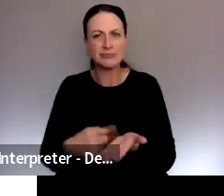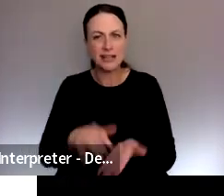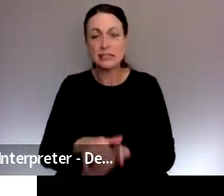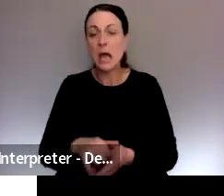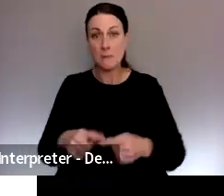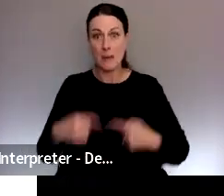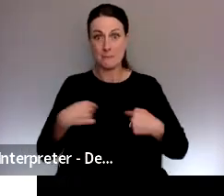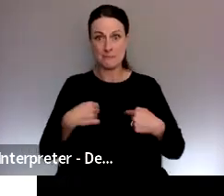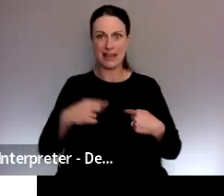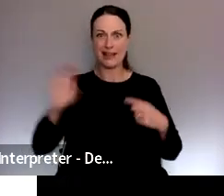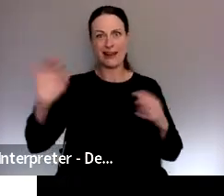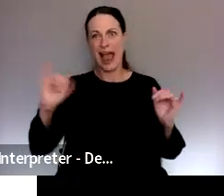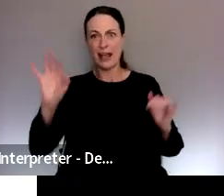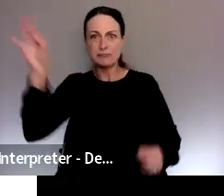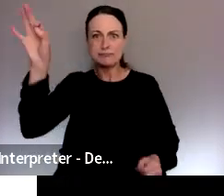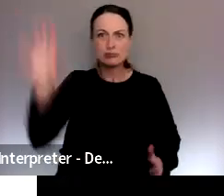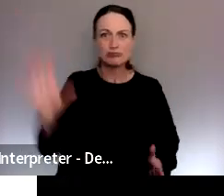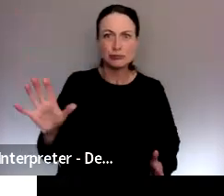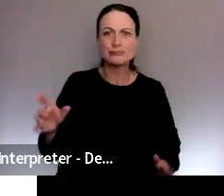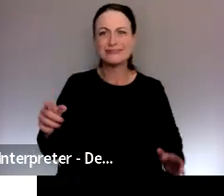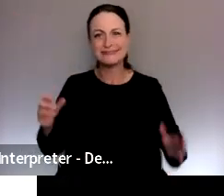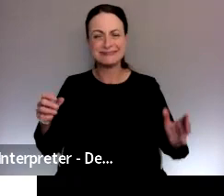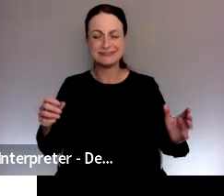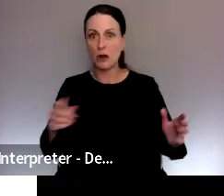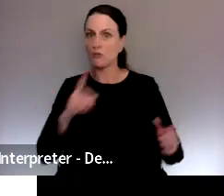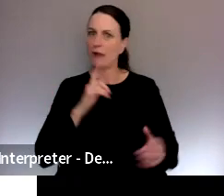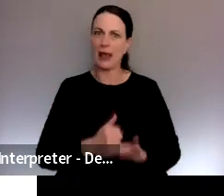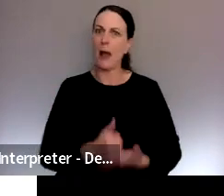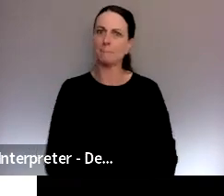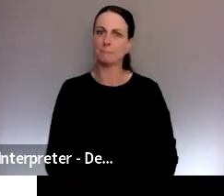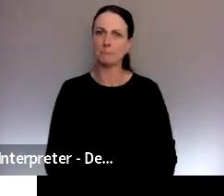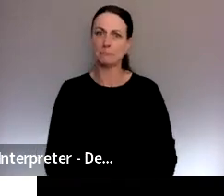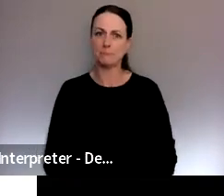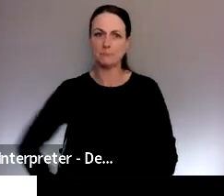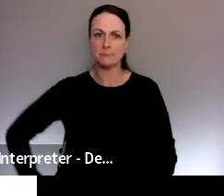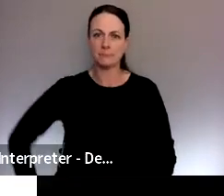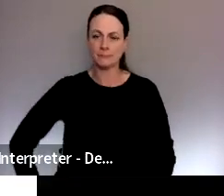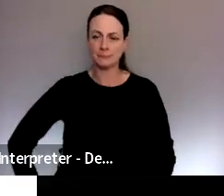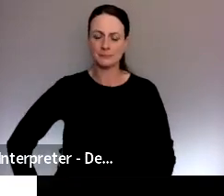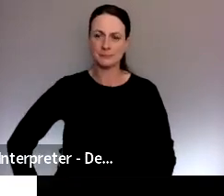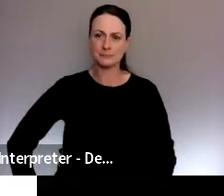and for me, being the evangelist was really helpful.